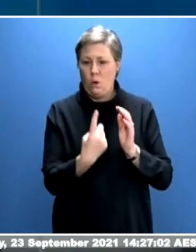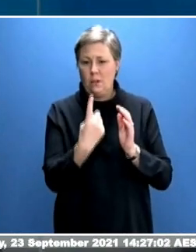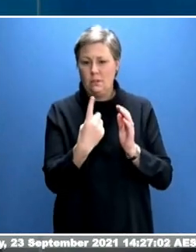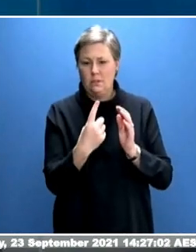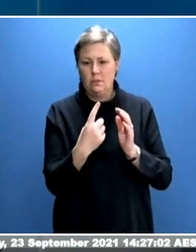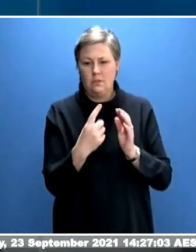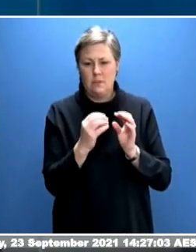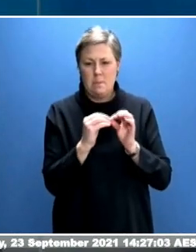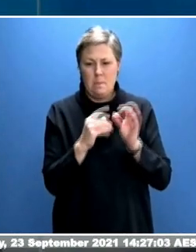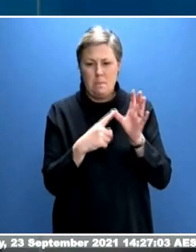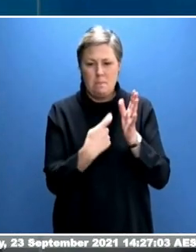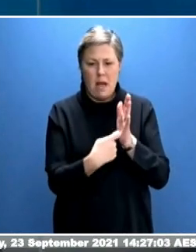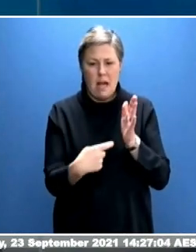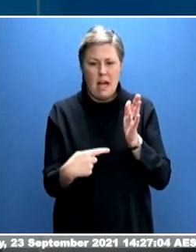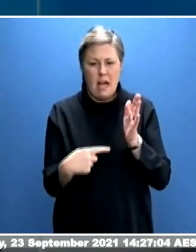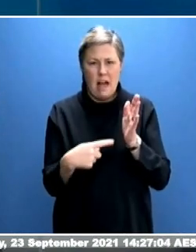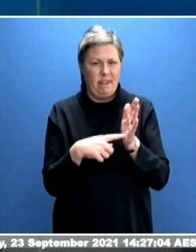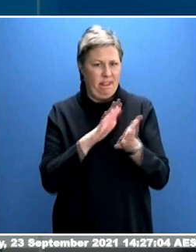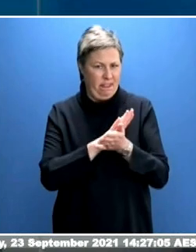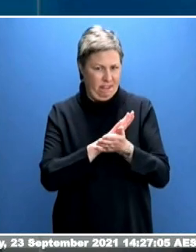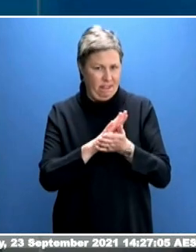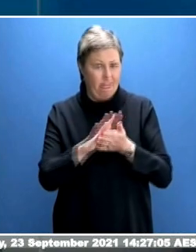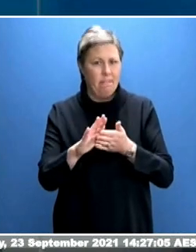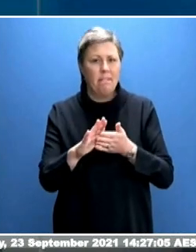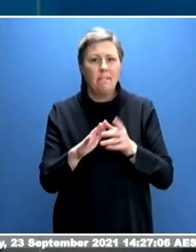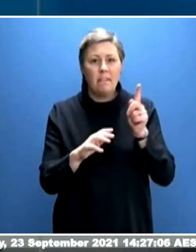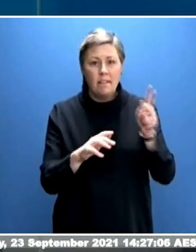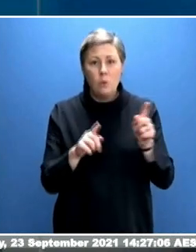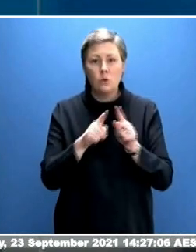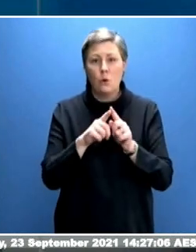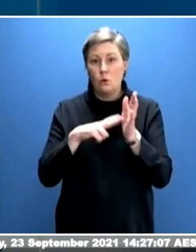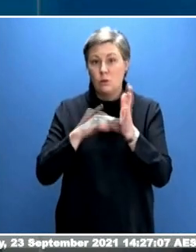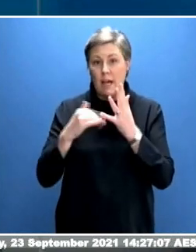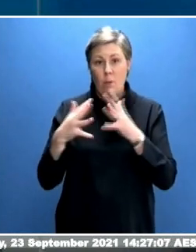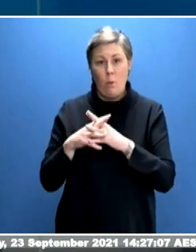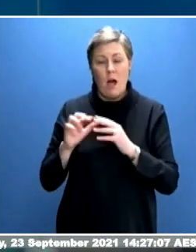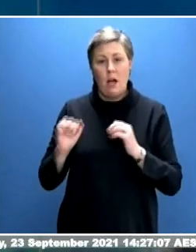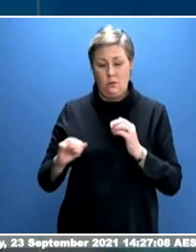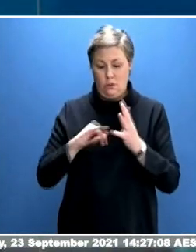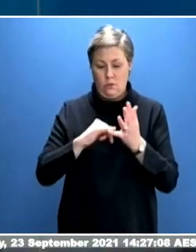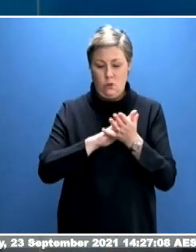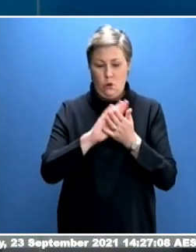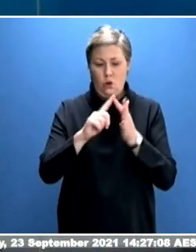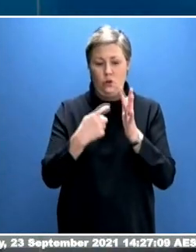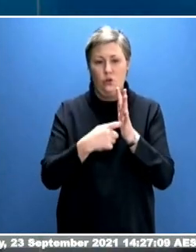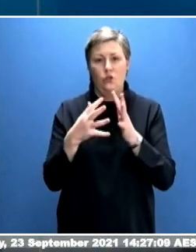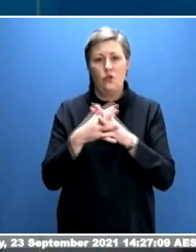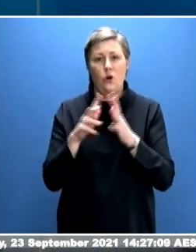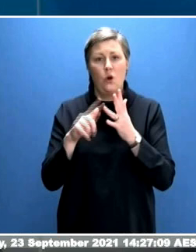The staff spoke with Sherwood House staff on a number of occasions to get advice,